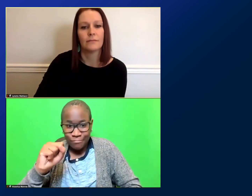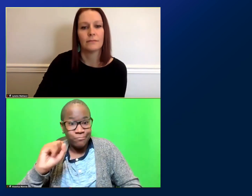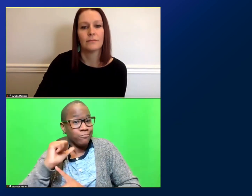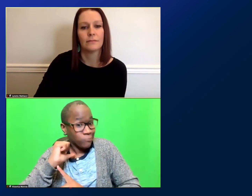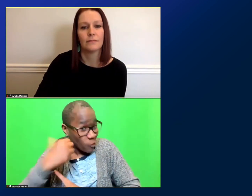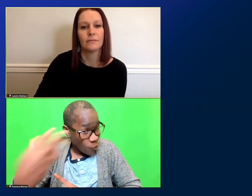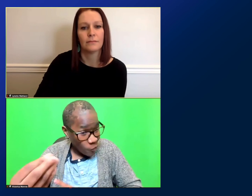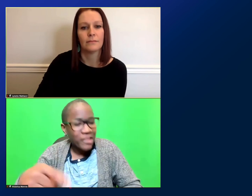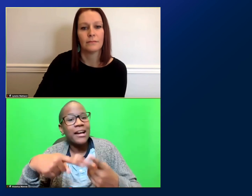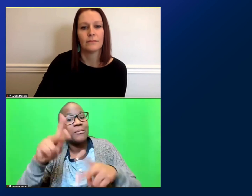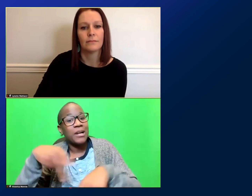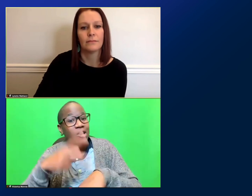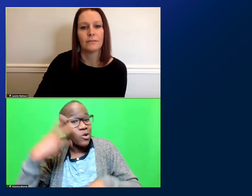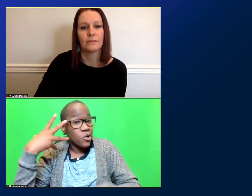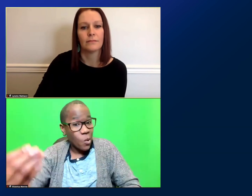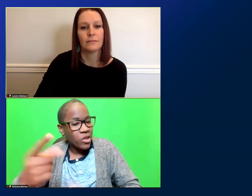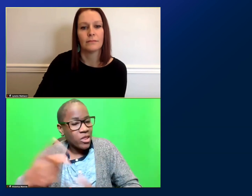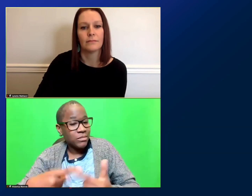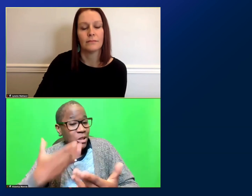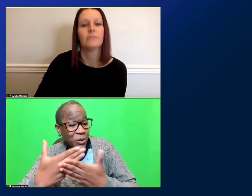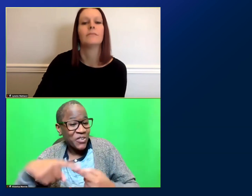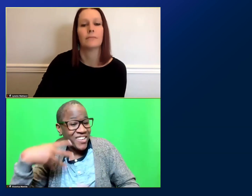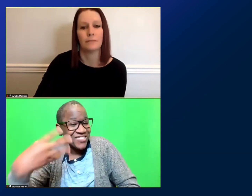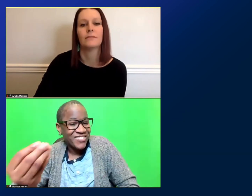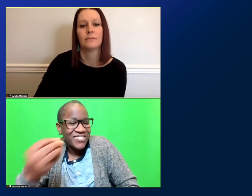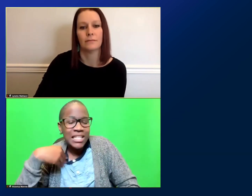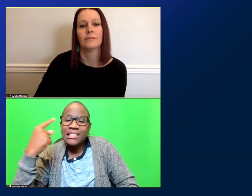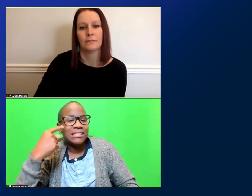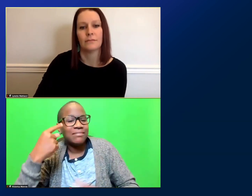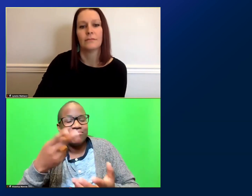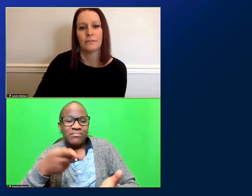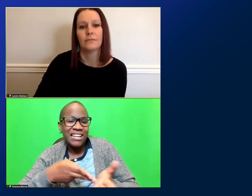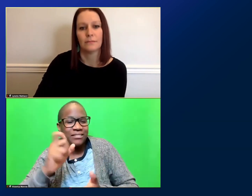but we can have this good jump off point we can sit down with our children we can